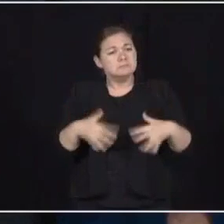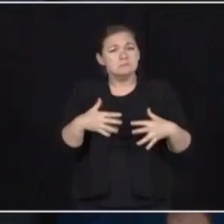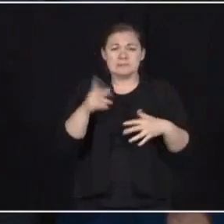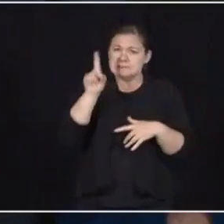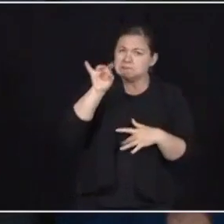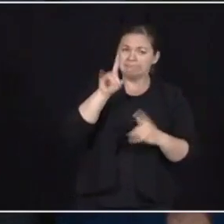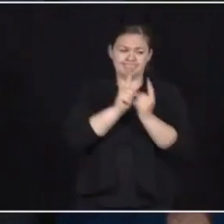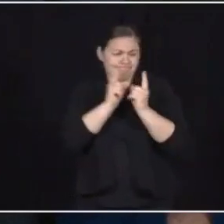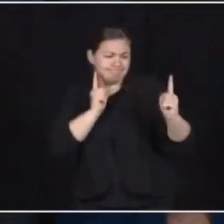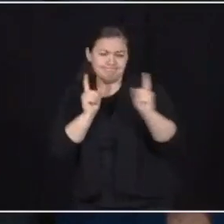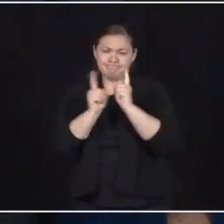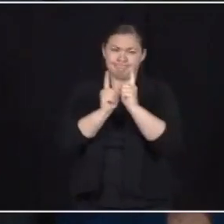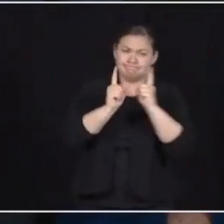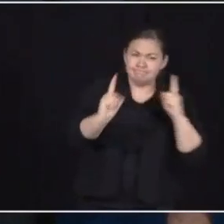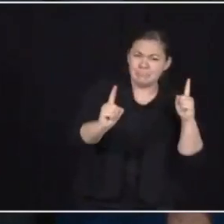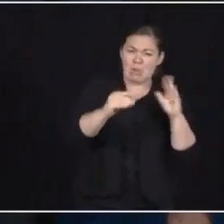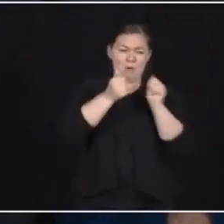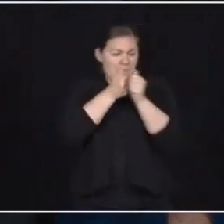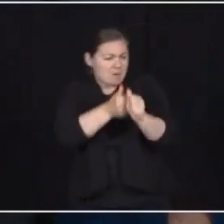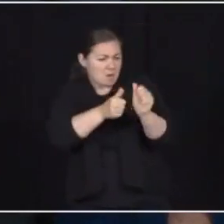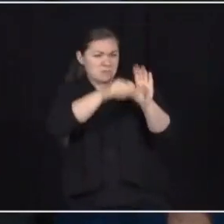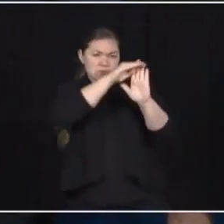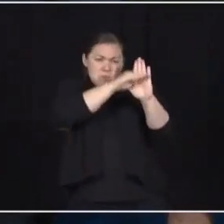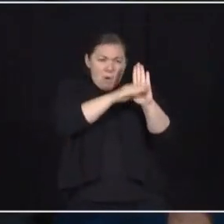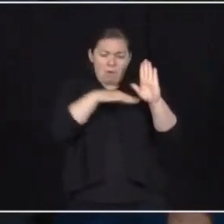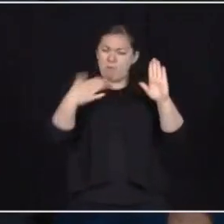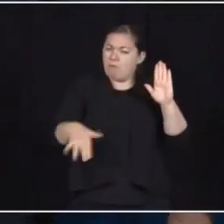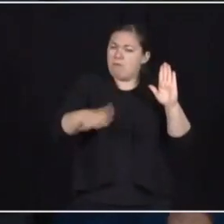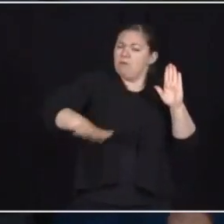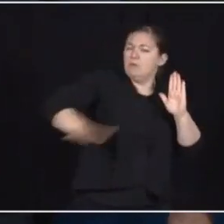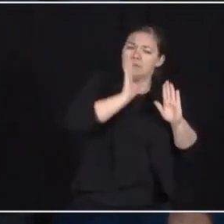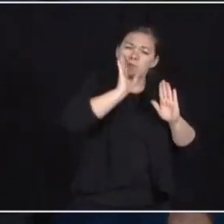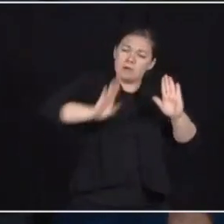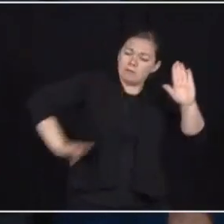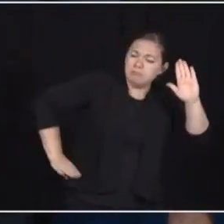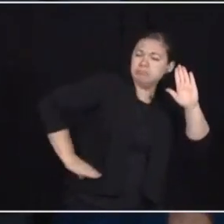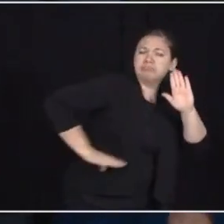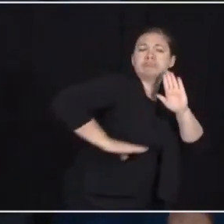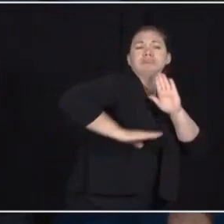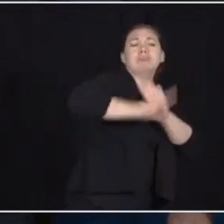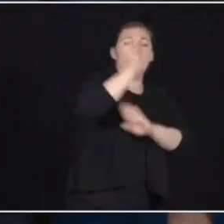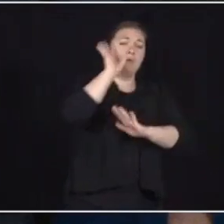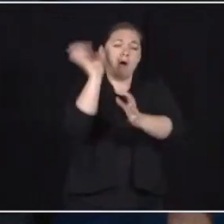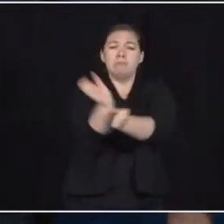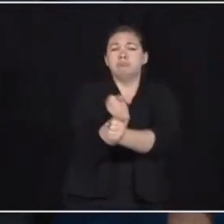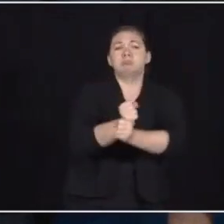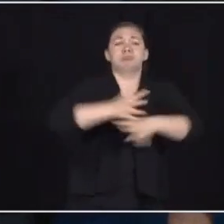And thanks to those ongoing efforts, we will recover and ensure our economy emerges stronger than ever. Through the Ontario together portal and